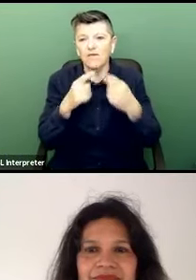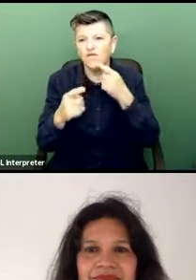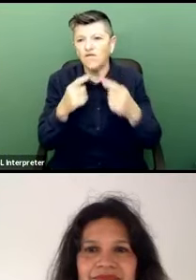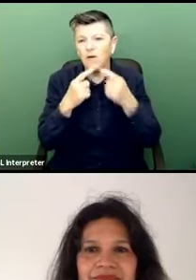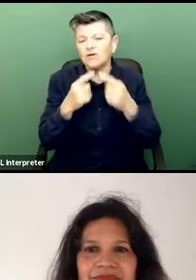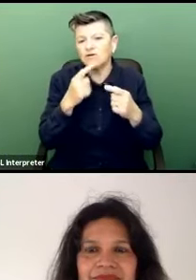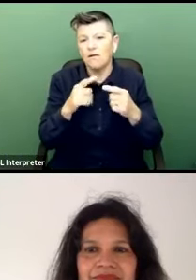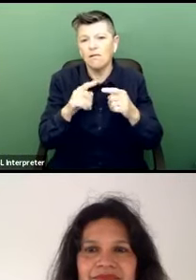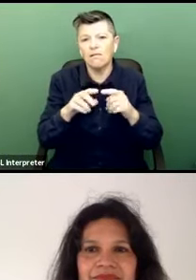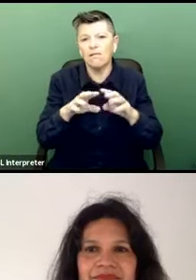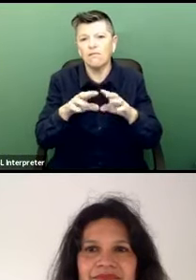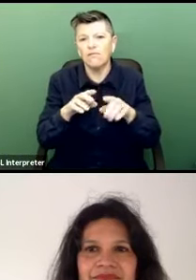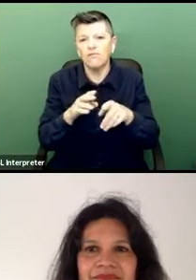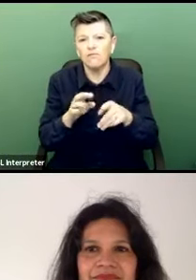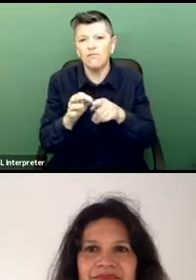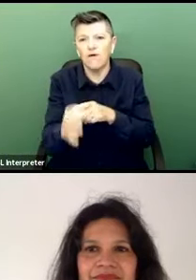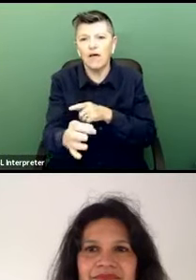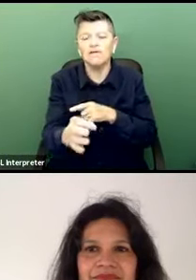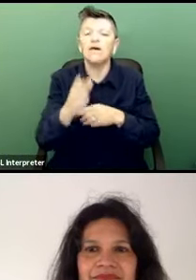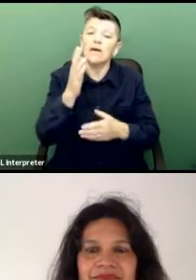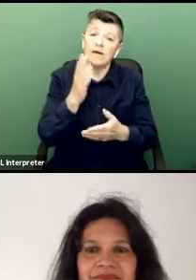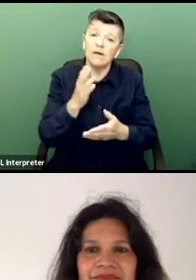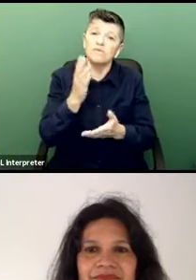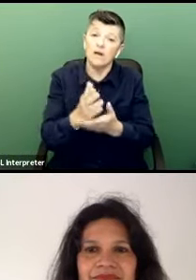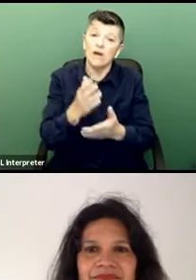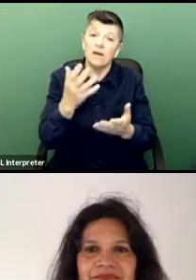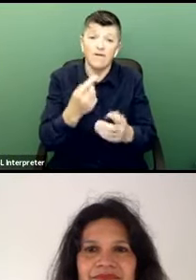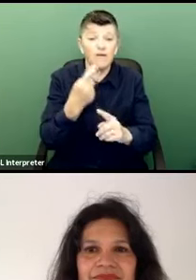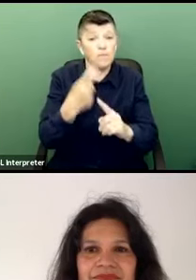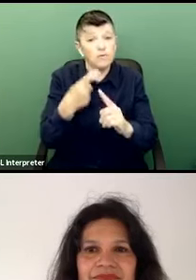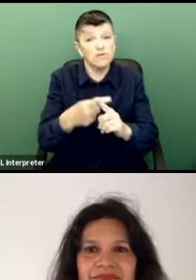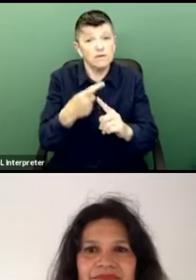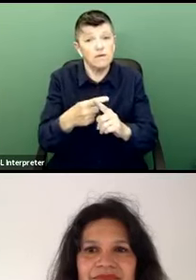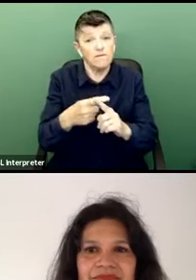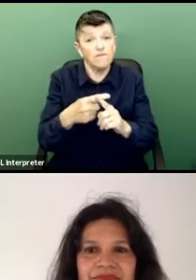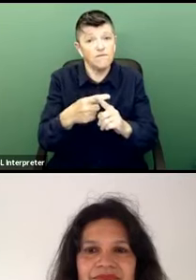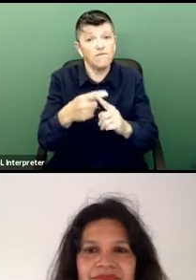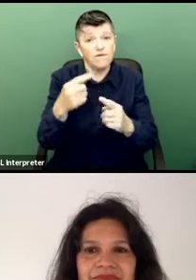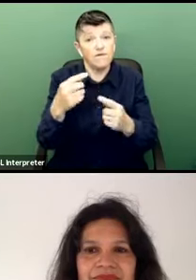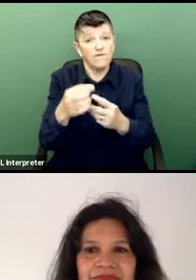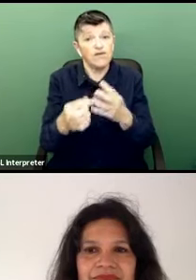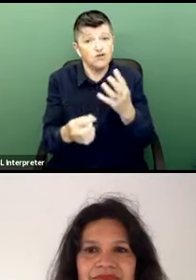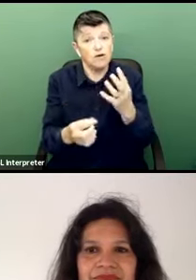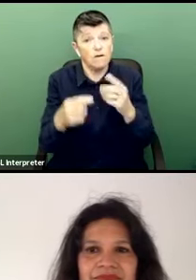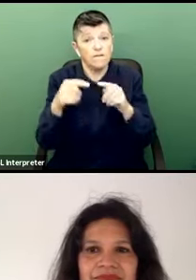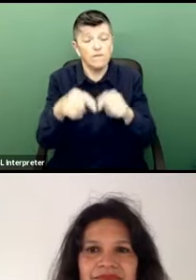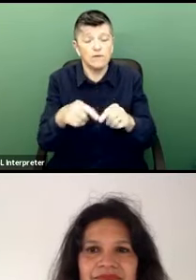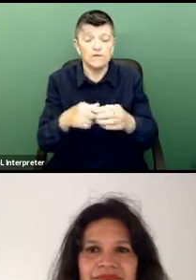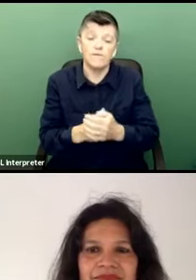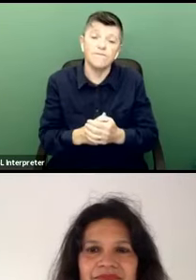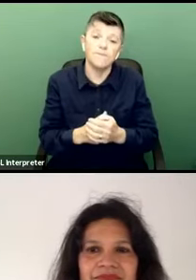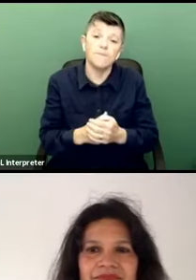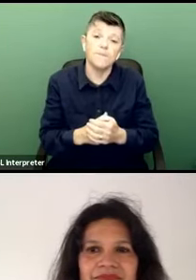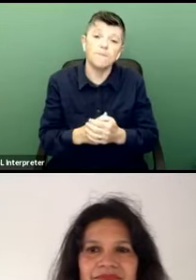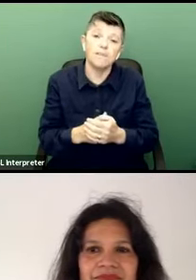Payne was . Tom Payne was a general anti poverty philosopher really.